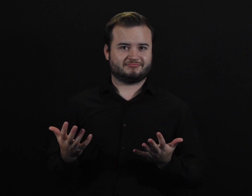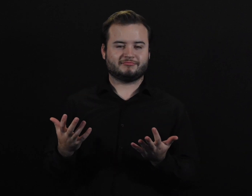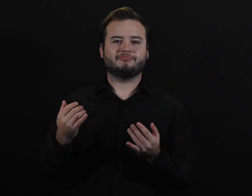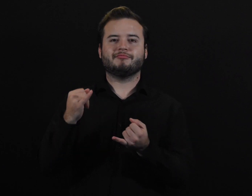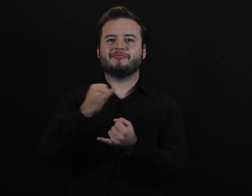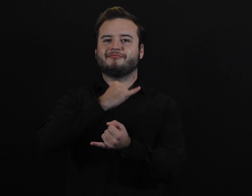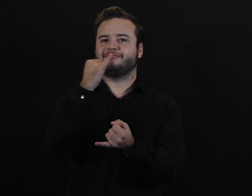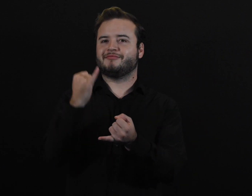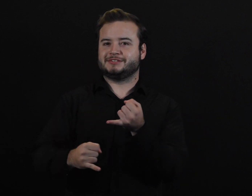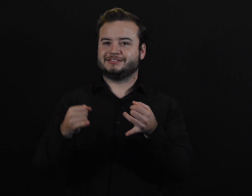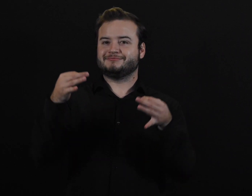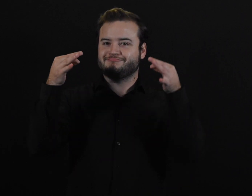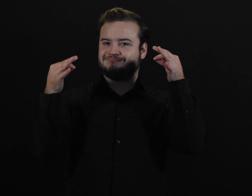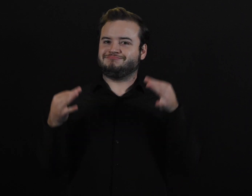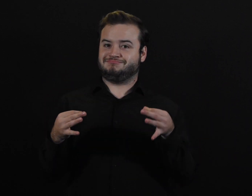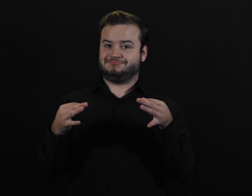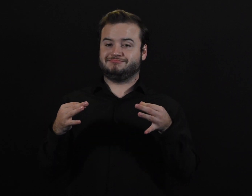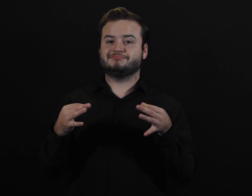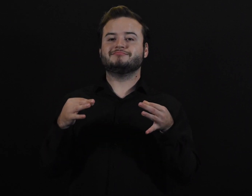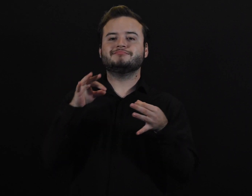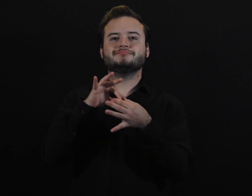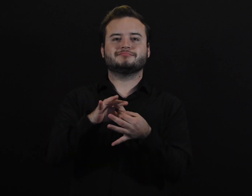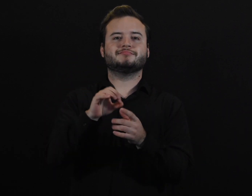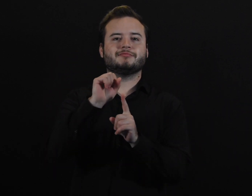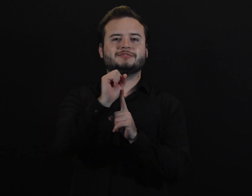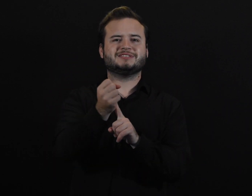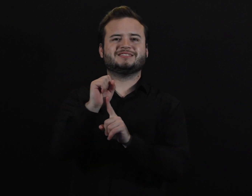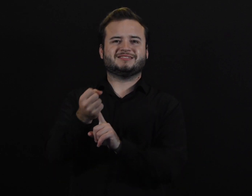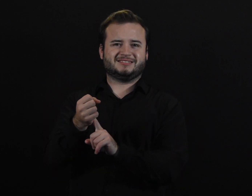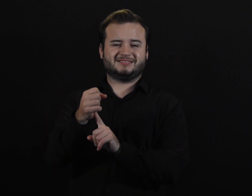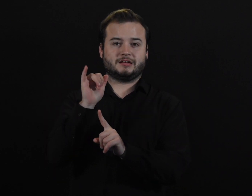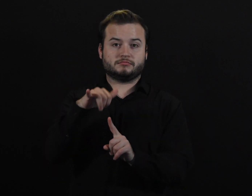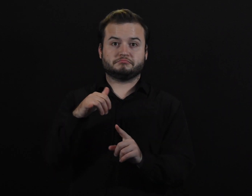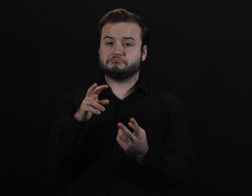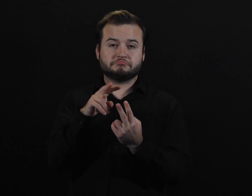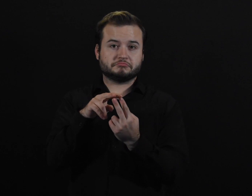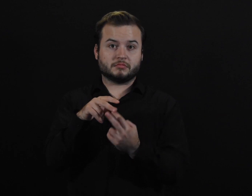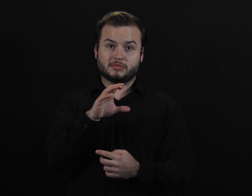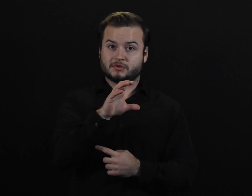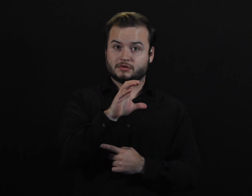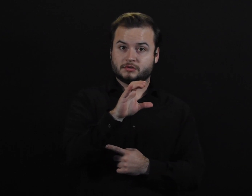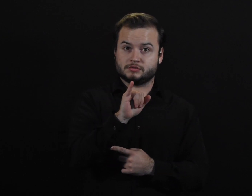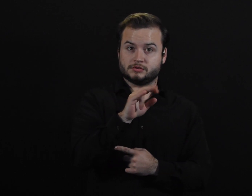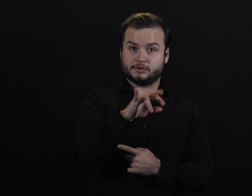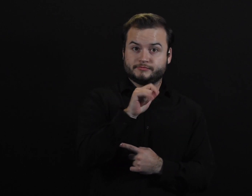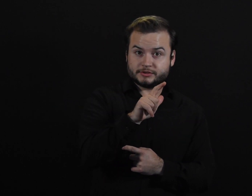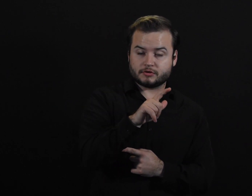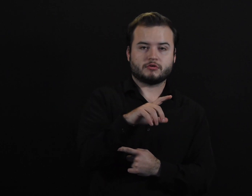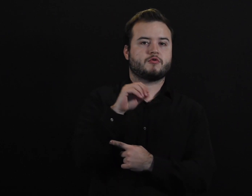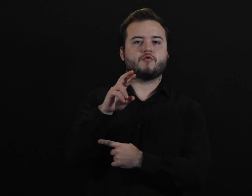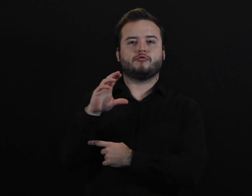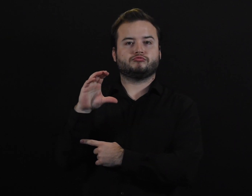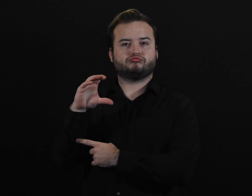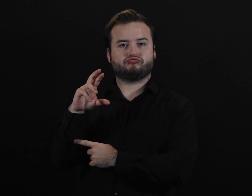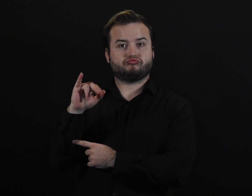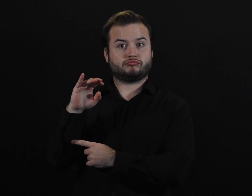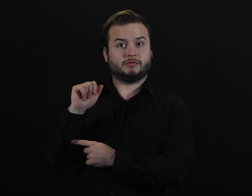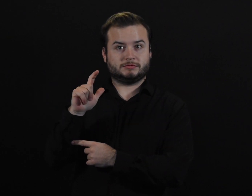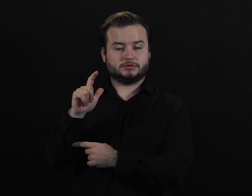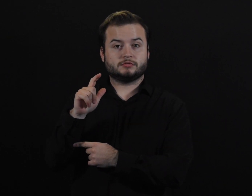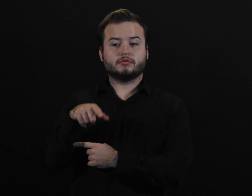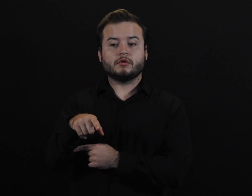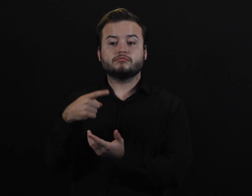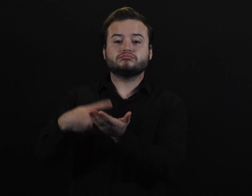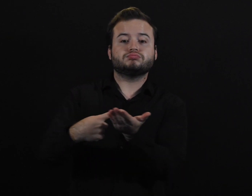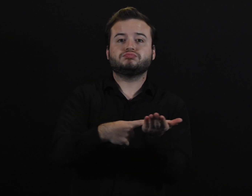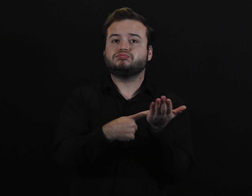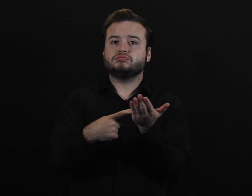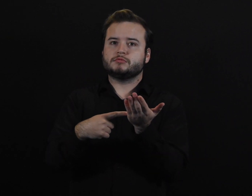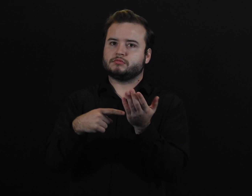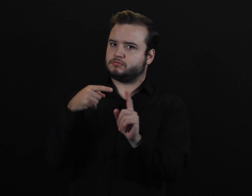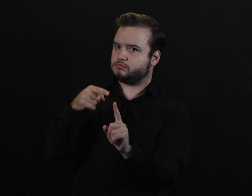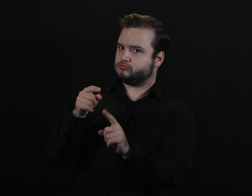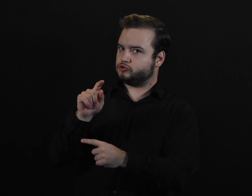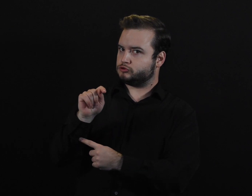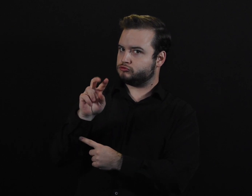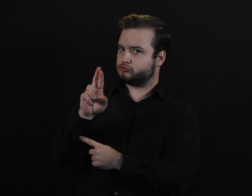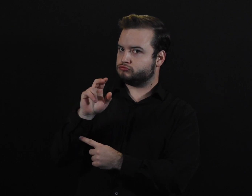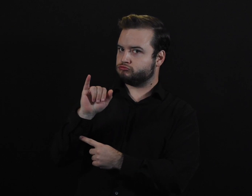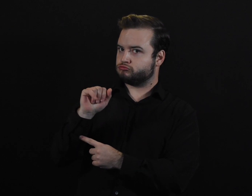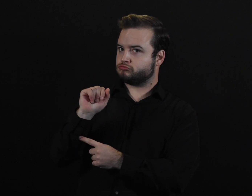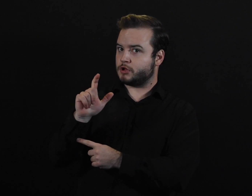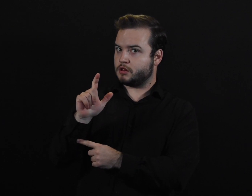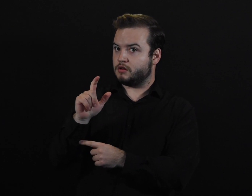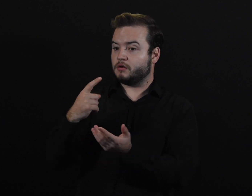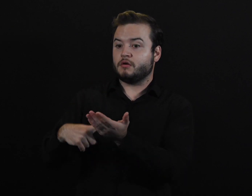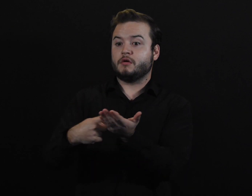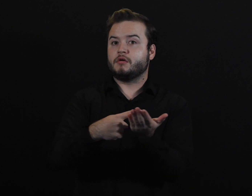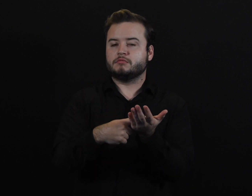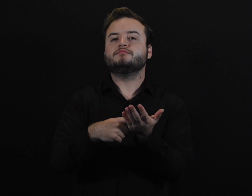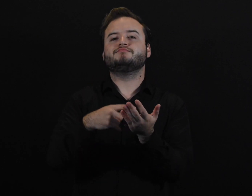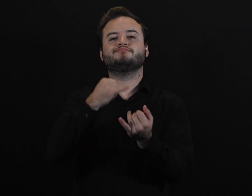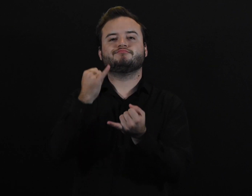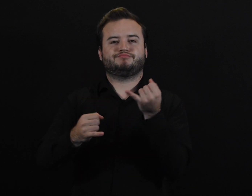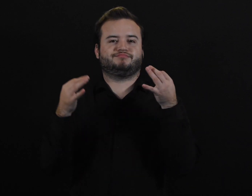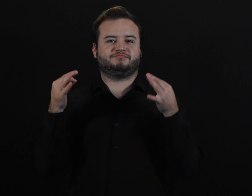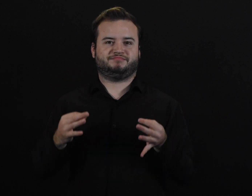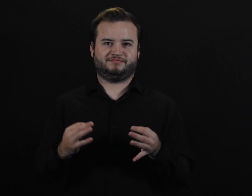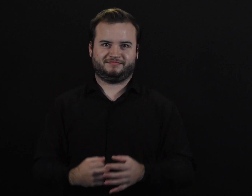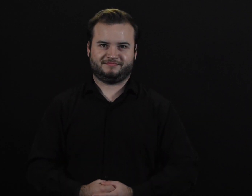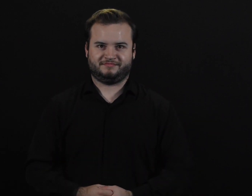for adjudicating cases in Civil or Criminal Courts at the trial level.